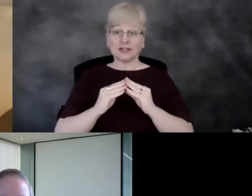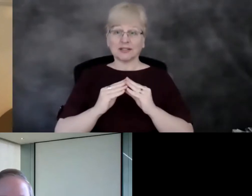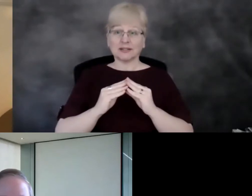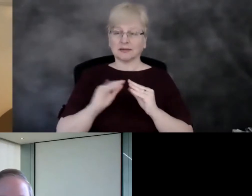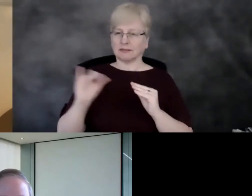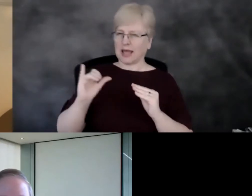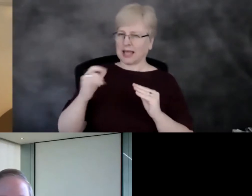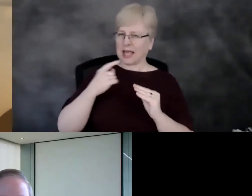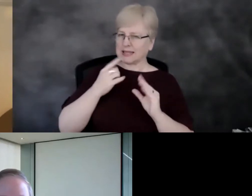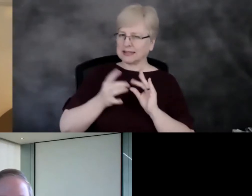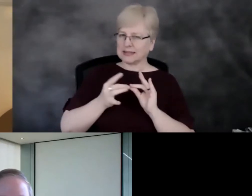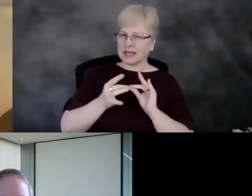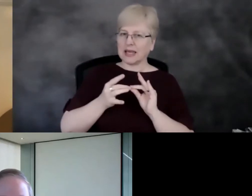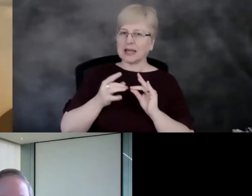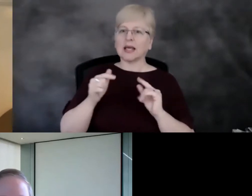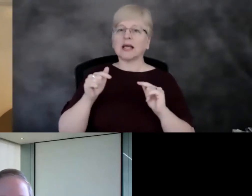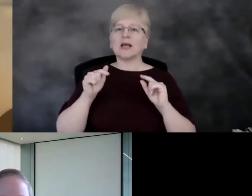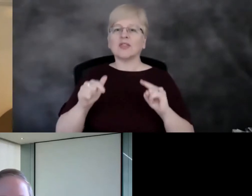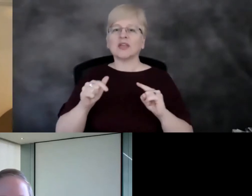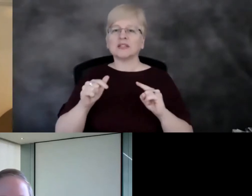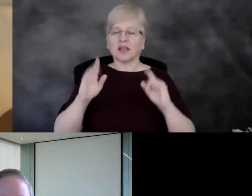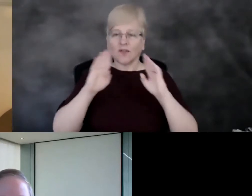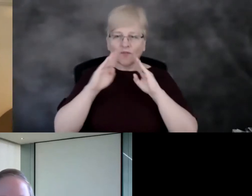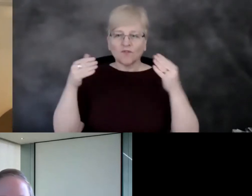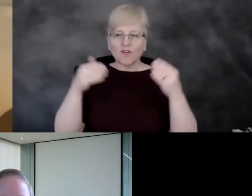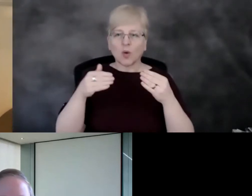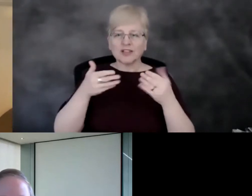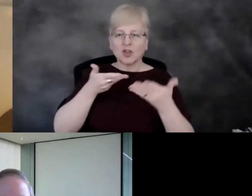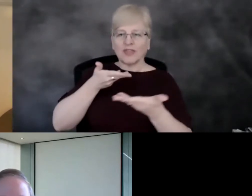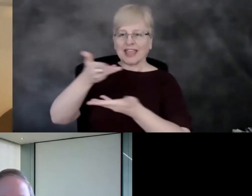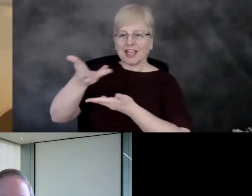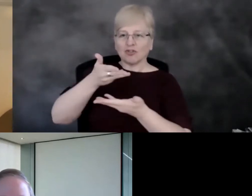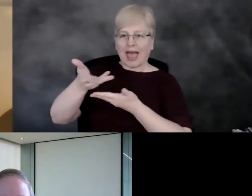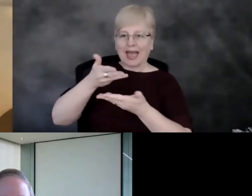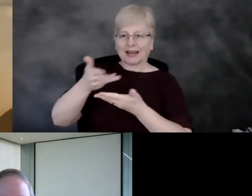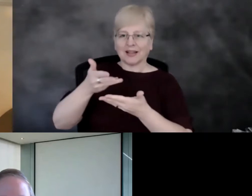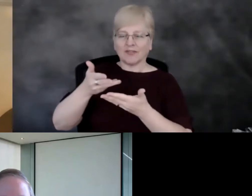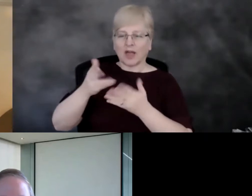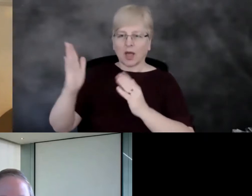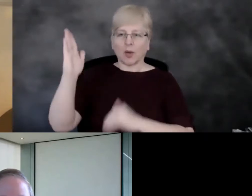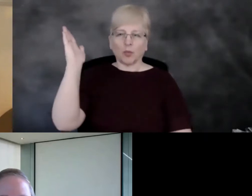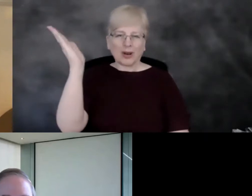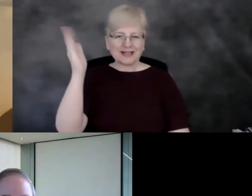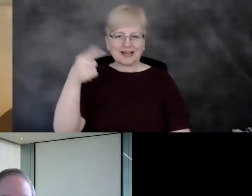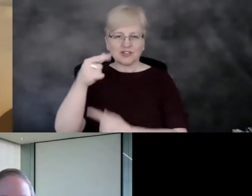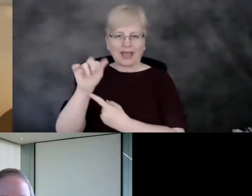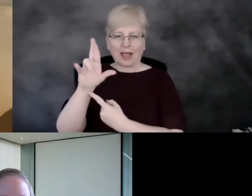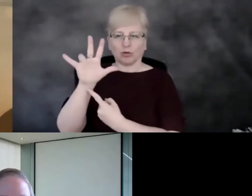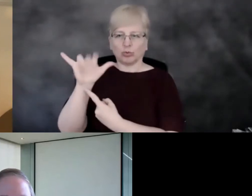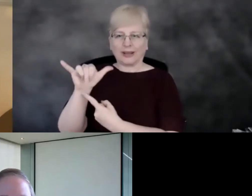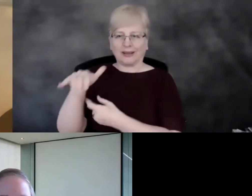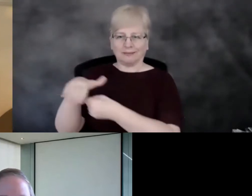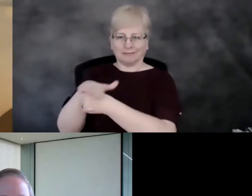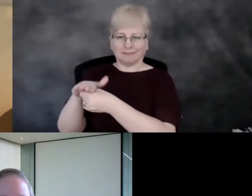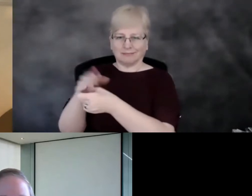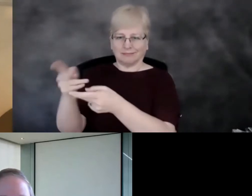really on the interactive presentation gallery. 16:07:08 The agenda, Nathan if you would bring